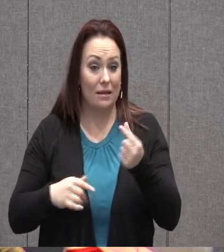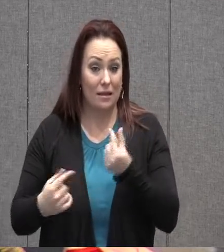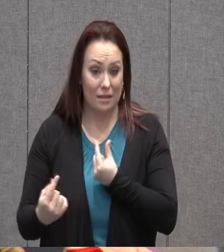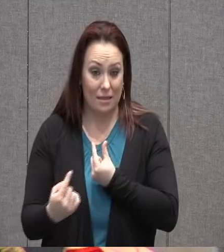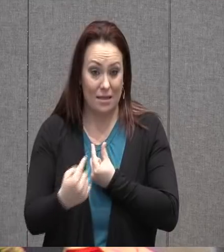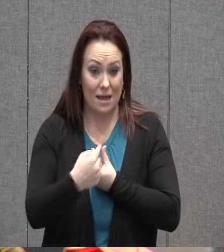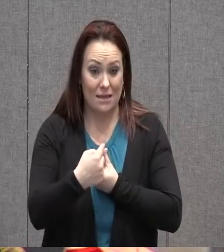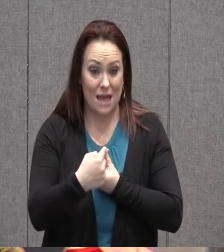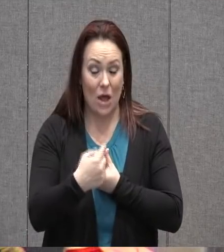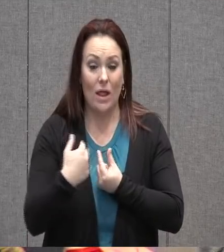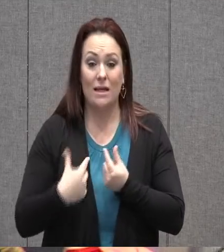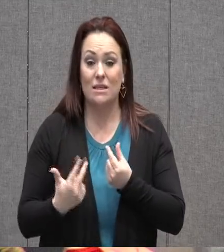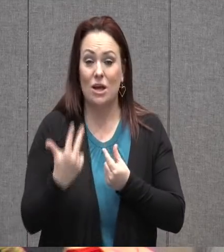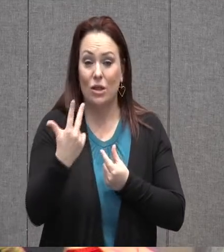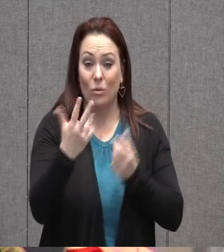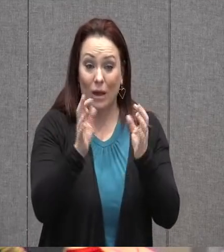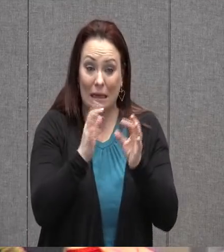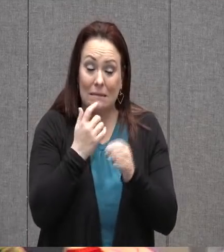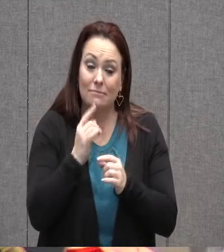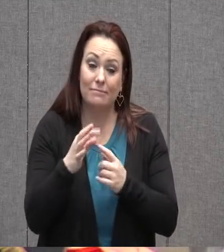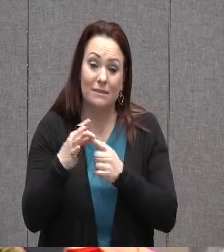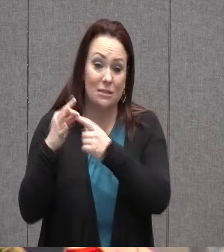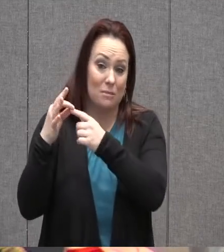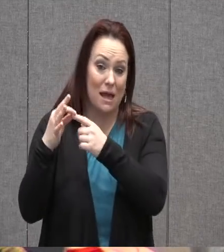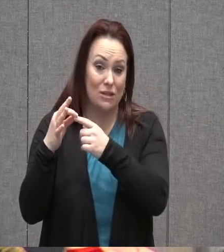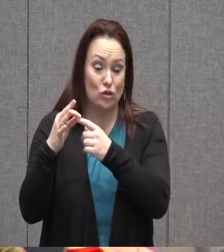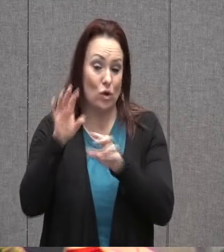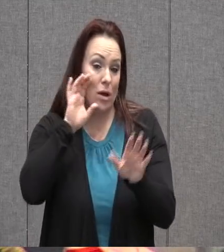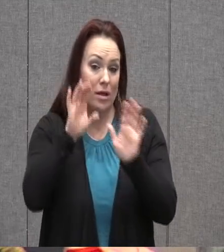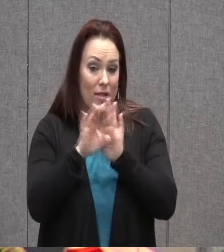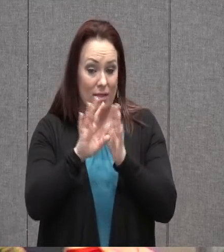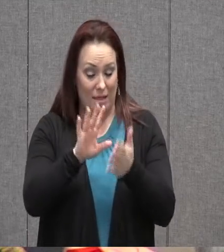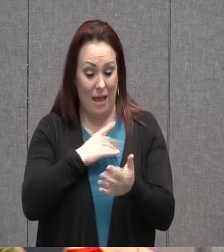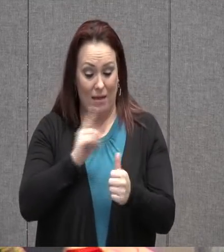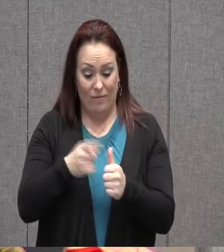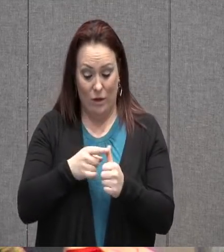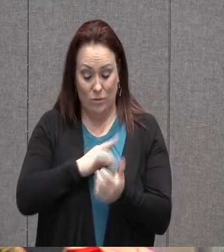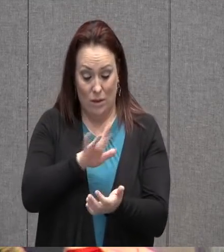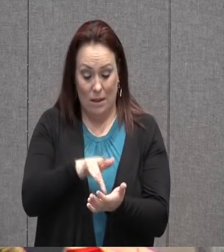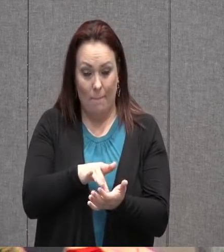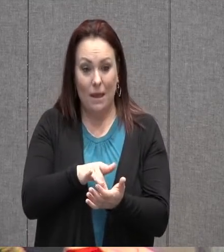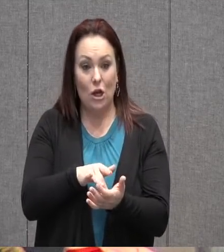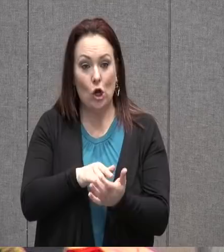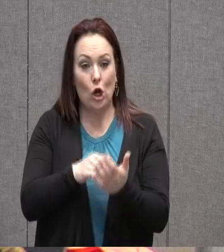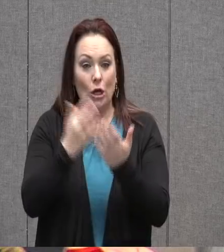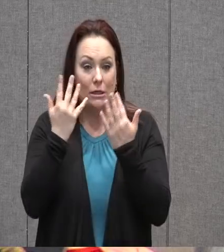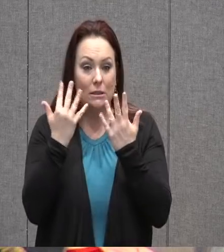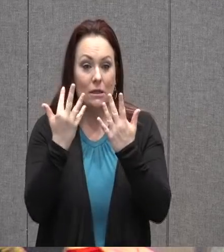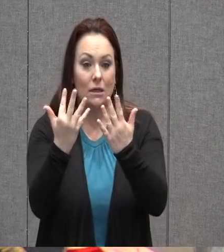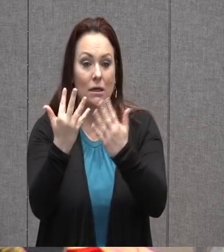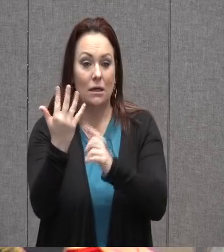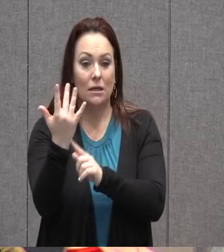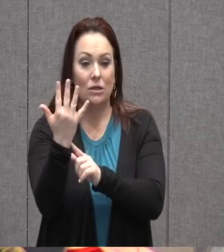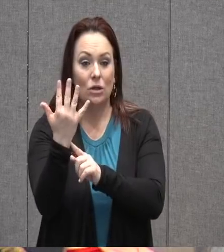The first one in the middle is the torch. And the torch stands for liberty.